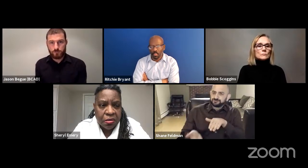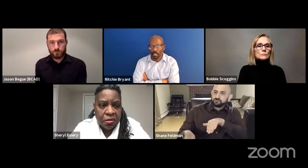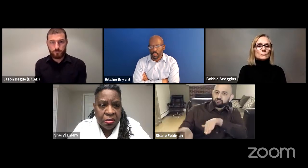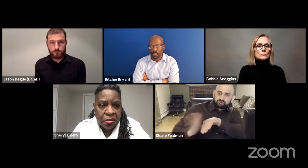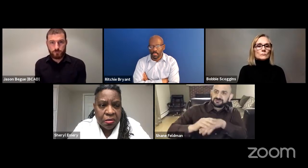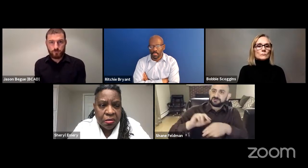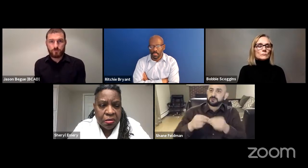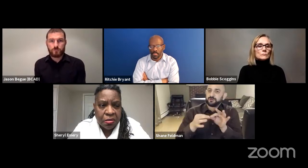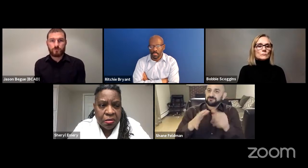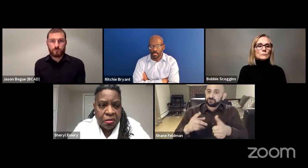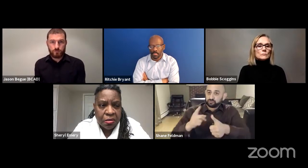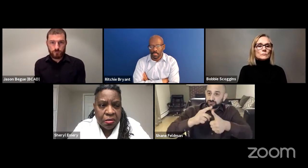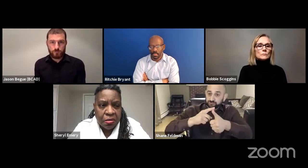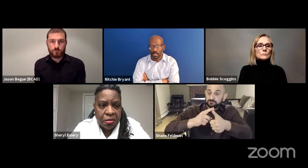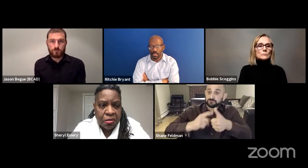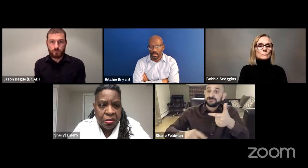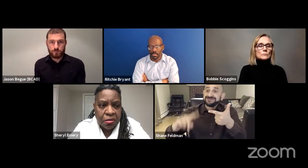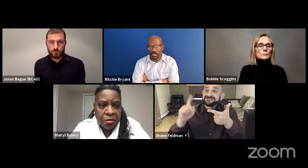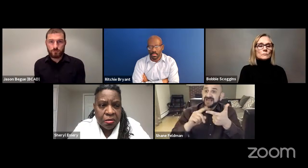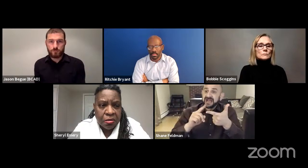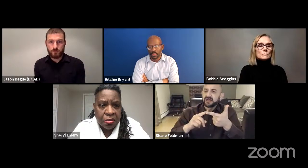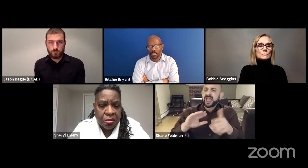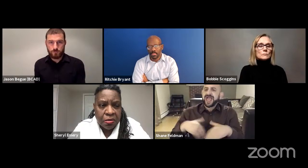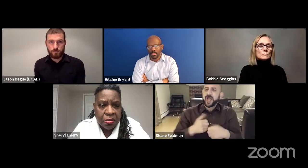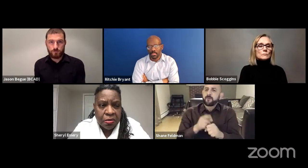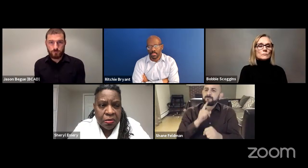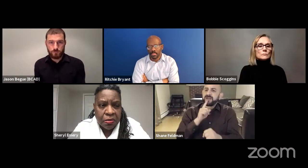Ritchie just said, we need to increase the number of interpreters in the state and make